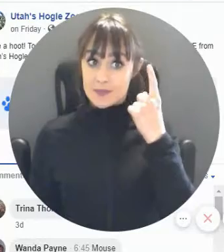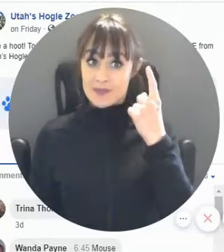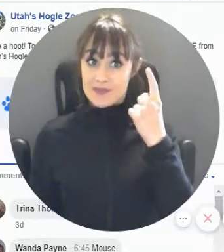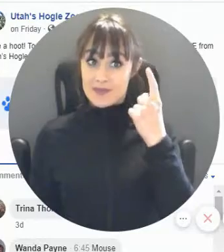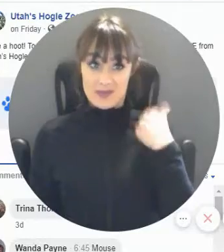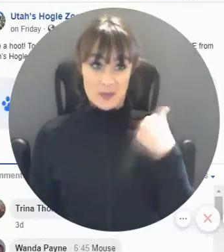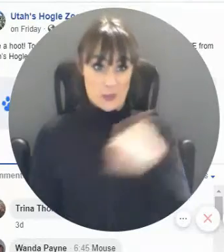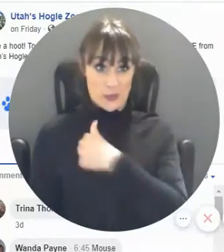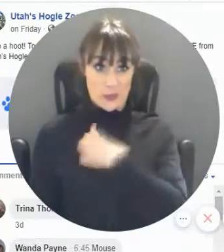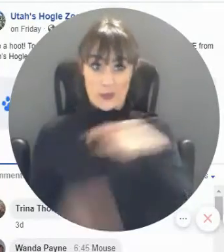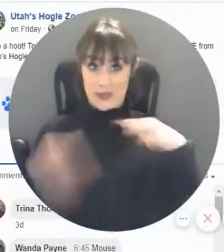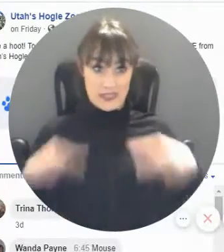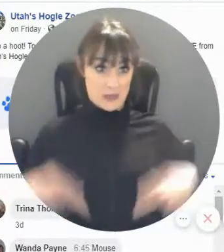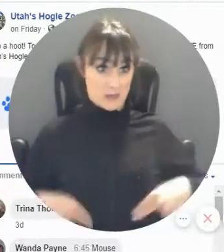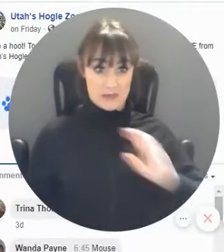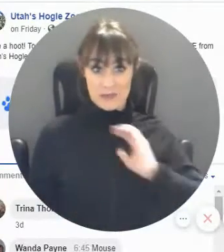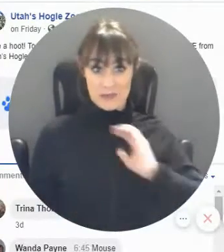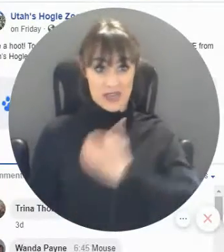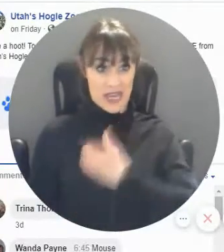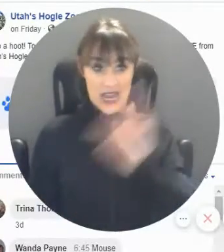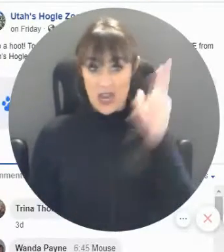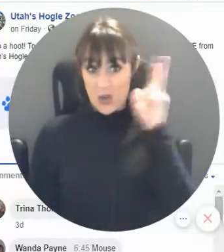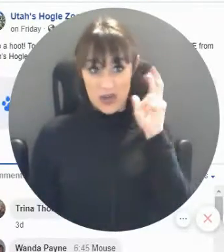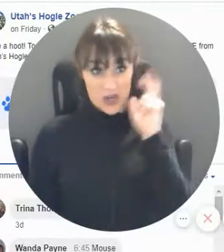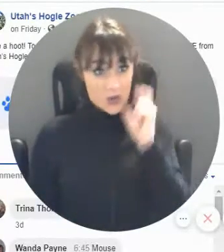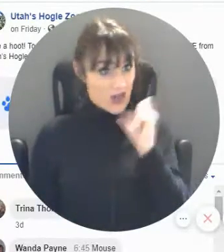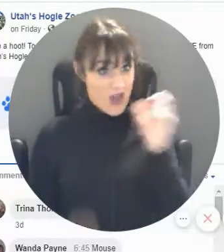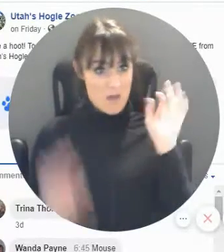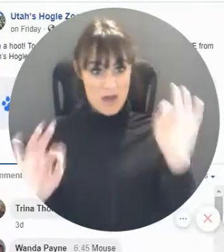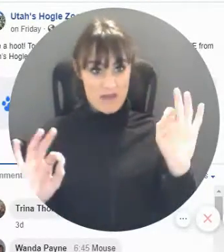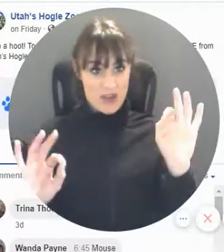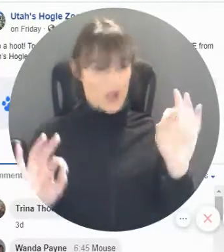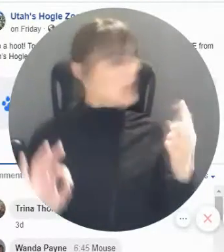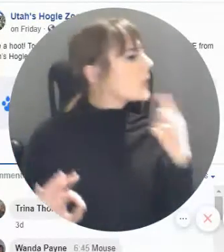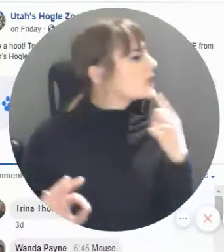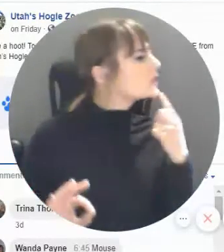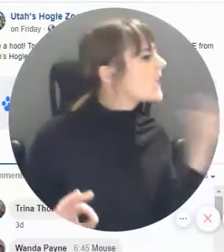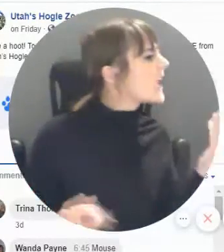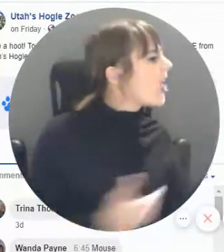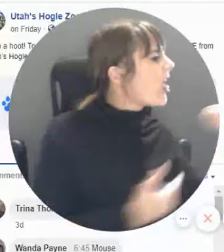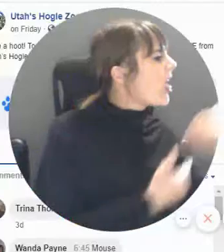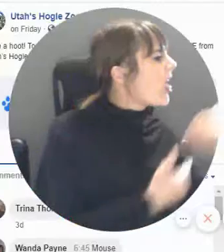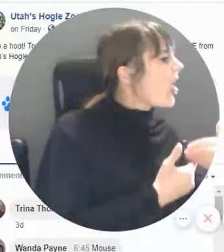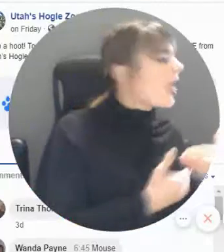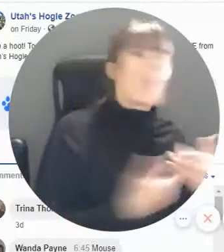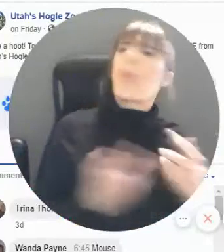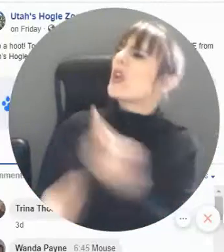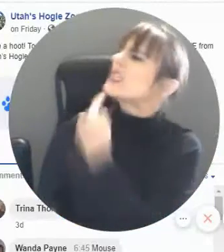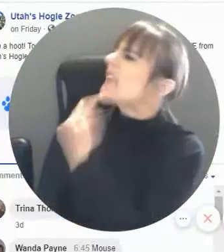We can't hear the sound- (Other voice): What'd you say? Oooh, imperfect hearing!! Autumn: IMPERFECT HEARING, Jeff!